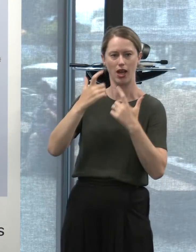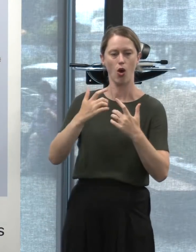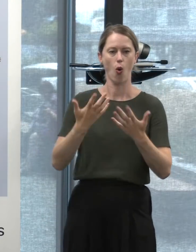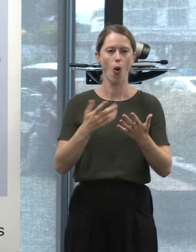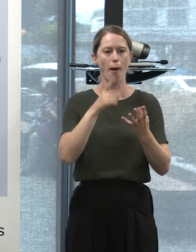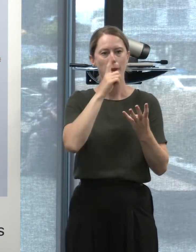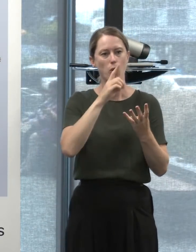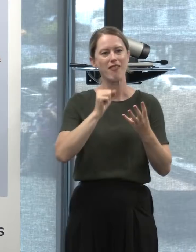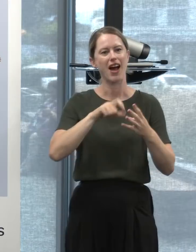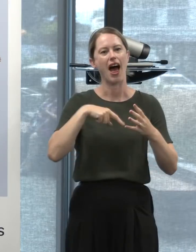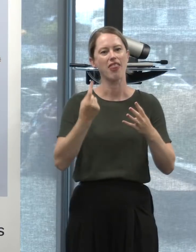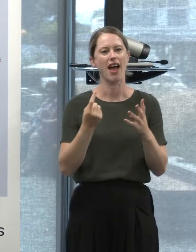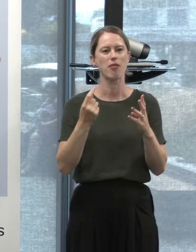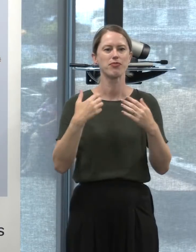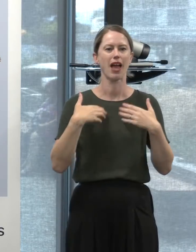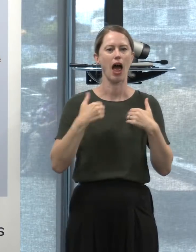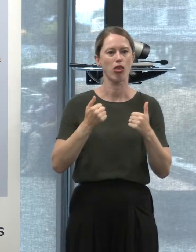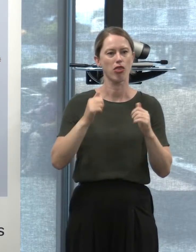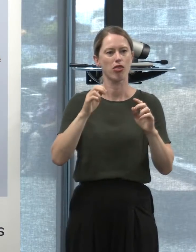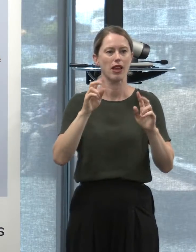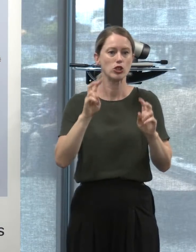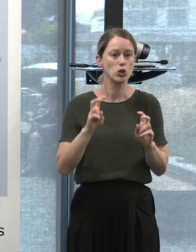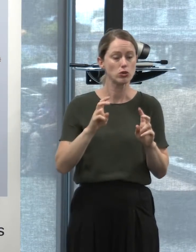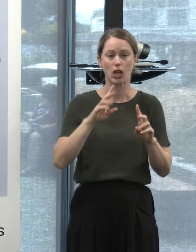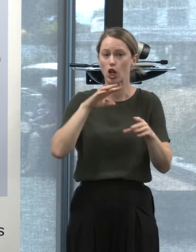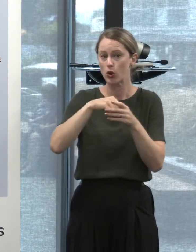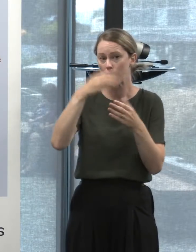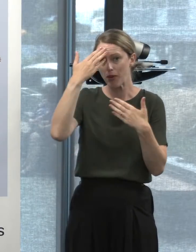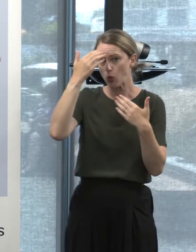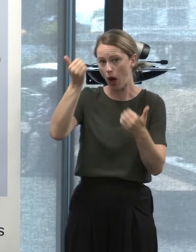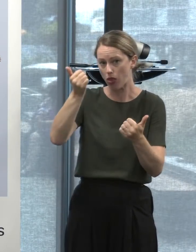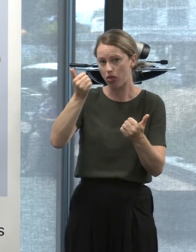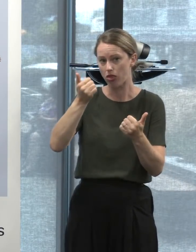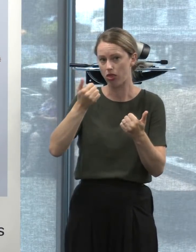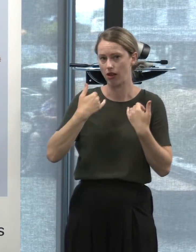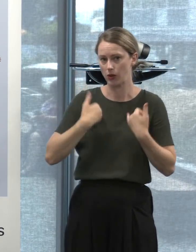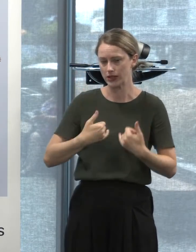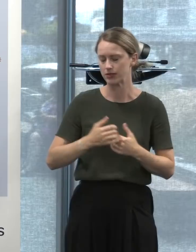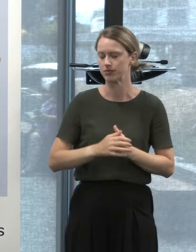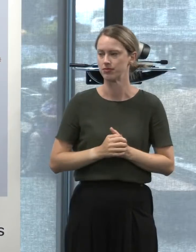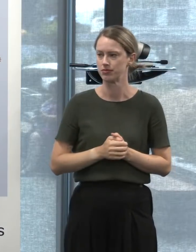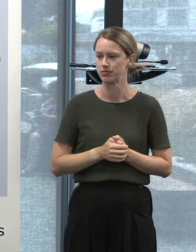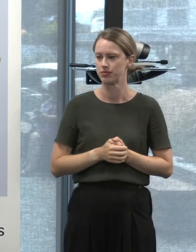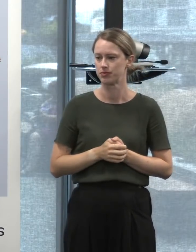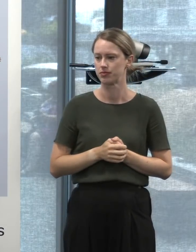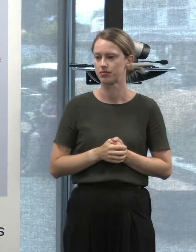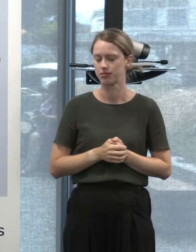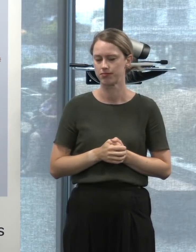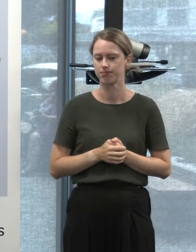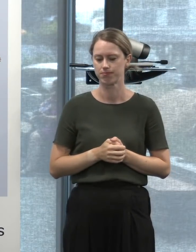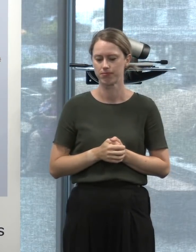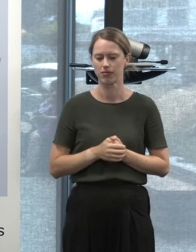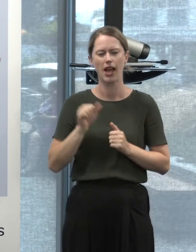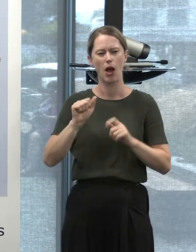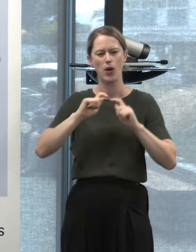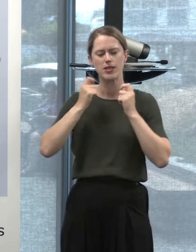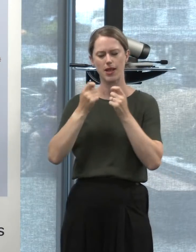Our older people, all Maori and Pacific people, people in aged residential care and people with underlying health